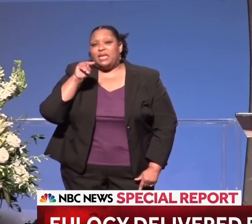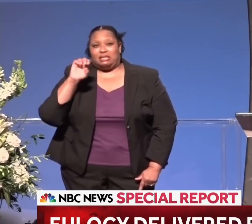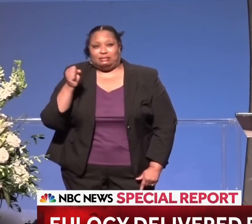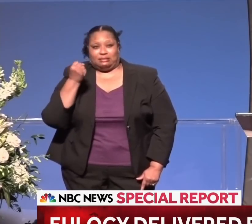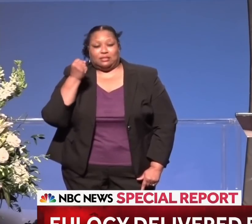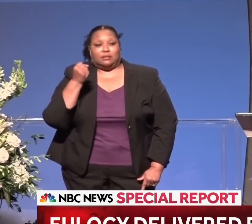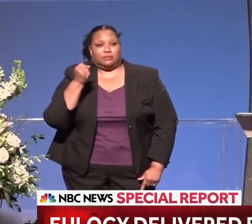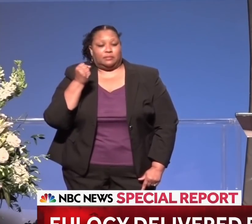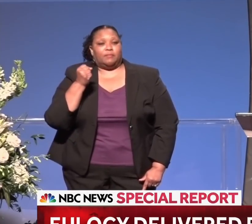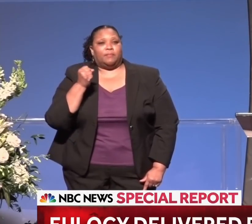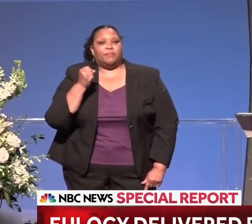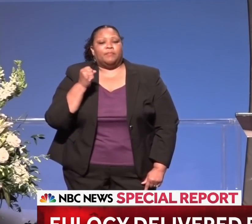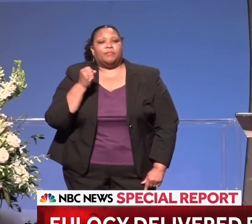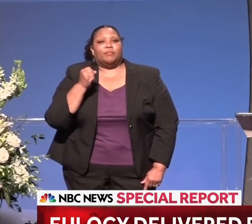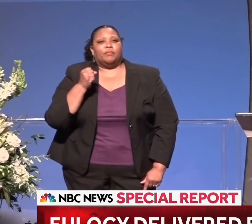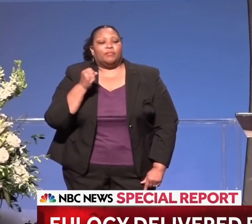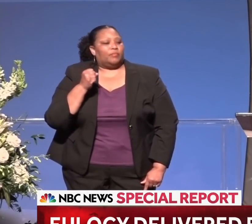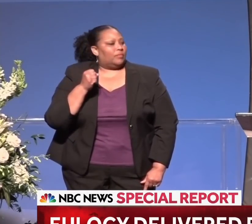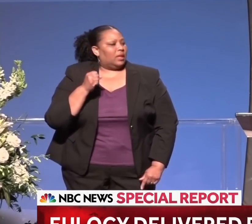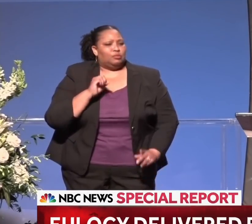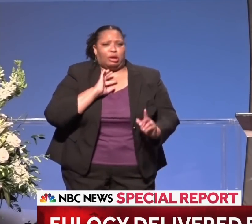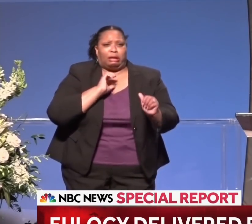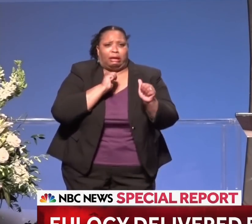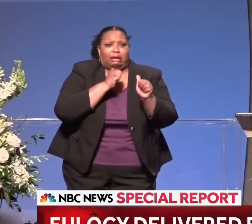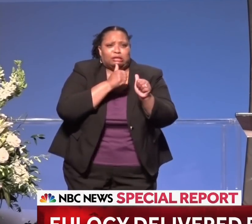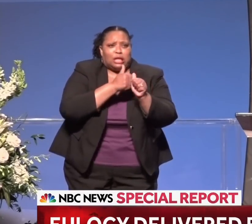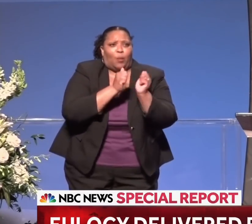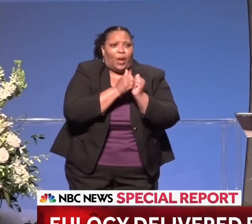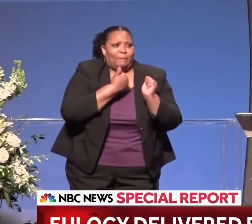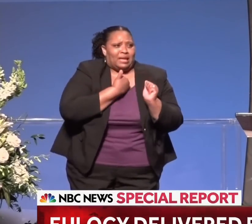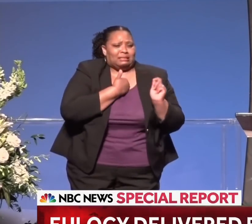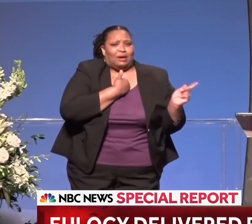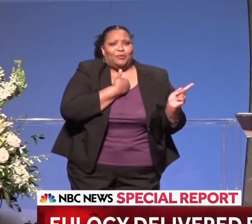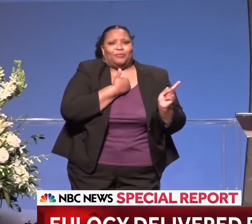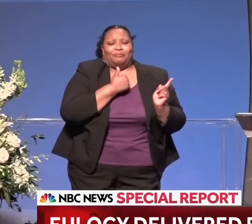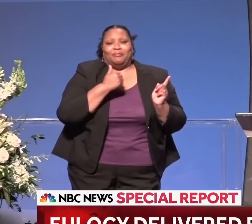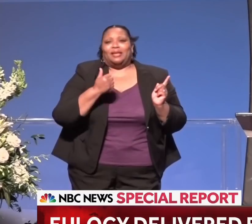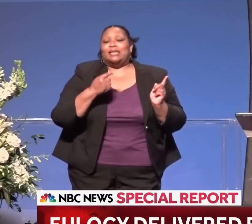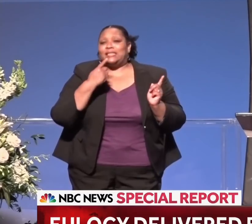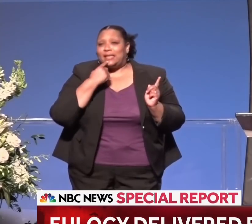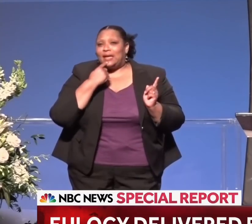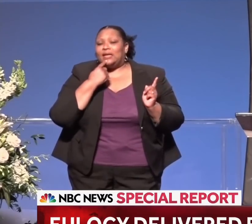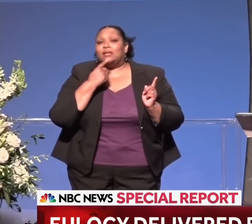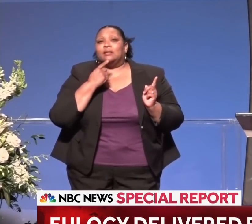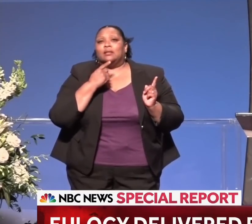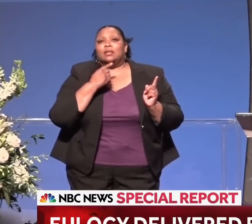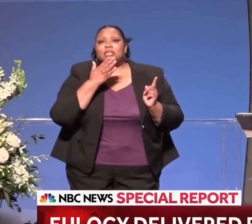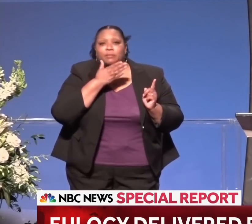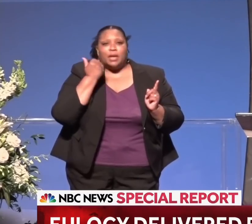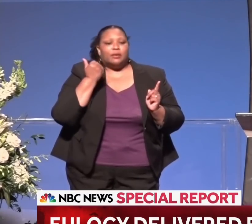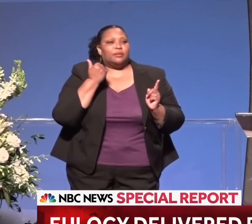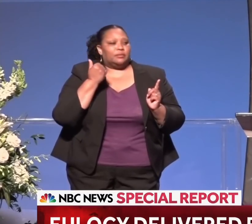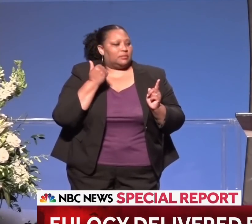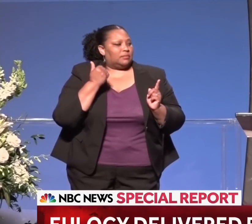BECAUSE IT TALKS ABOUT PAUL’S LETTER TO THE PHILIPPIANS, EPHESIANS.